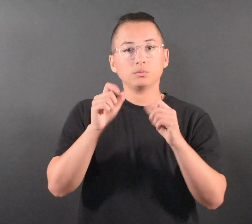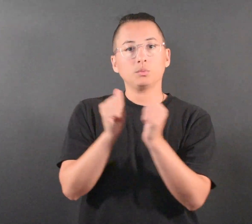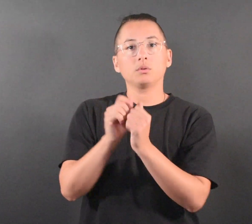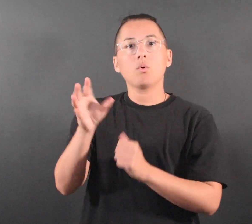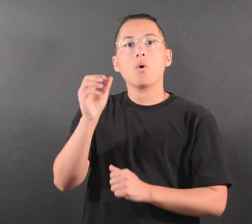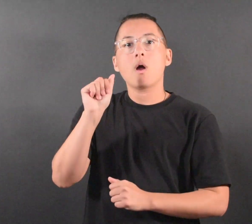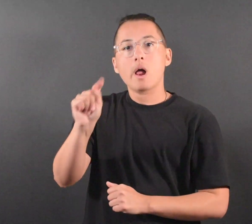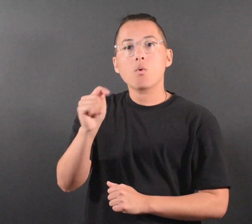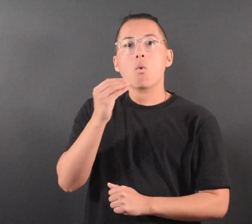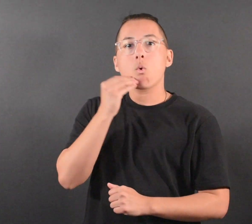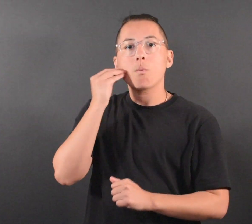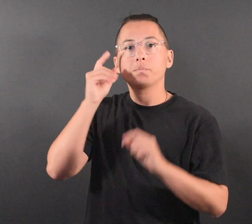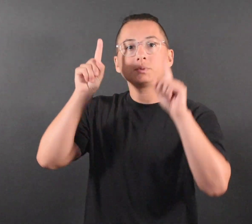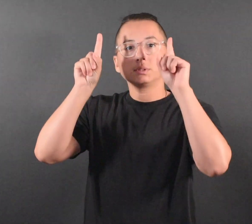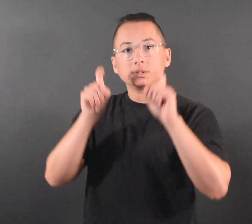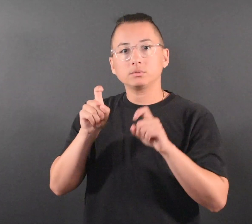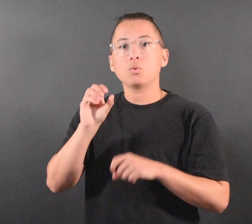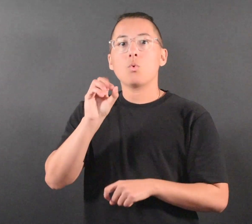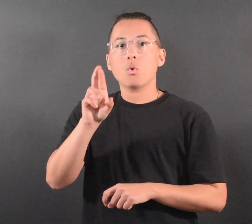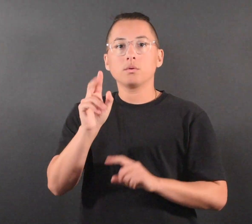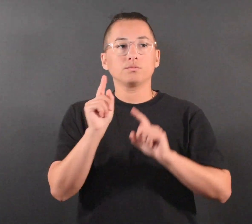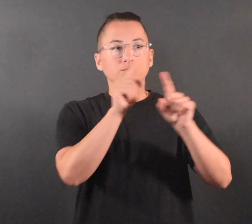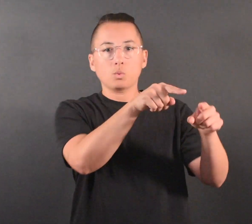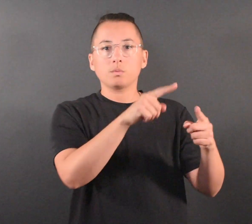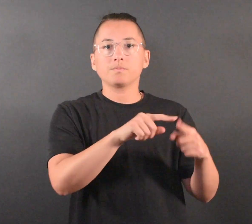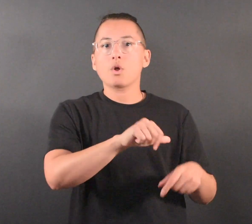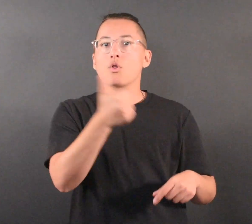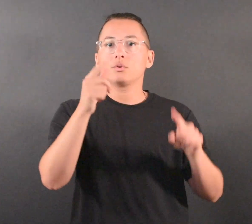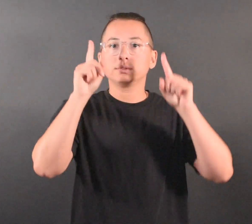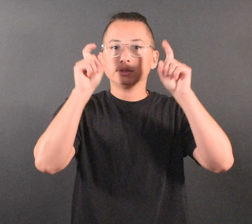Test with an at-home test or at another testing site,